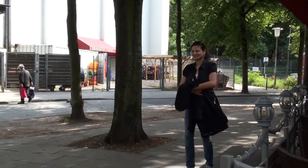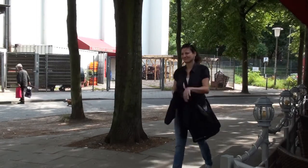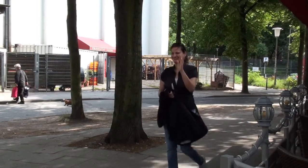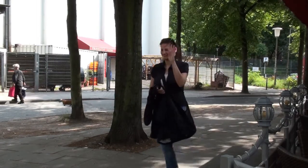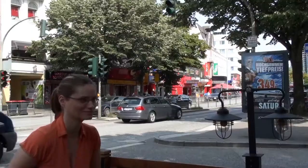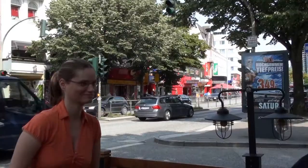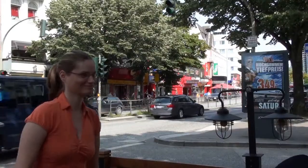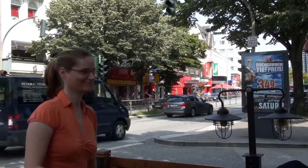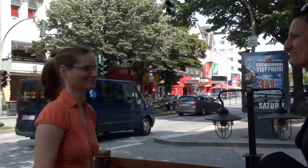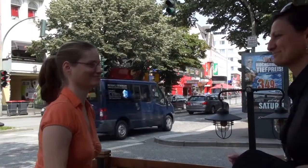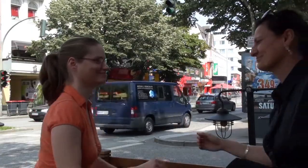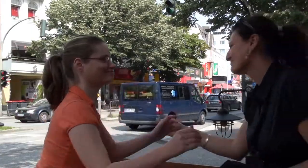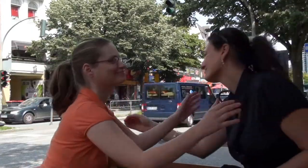Hello.